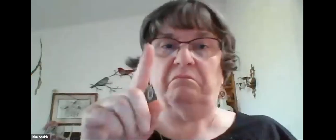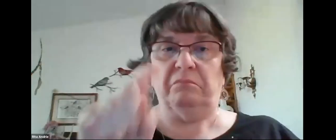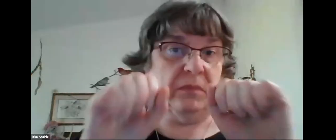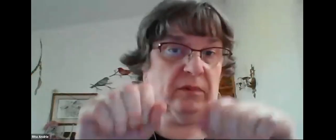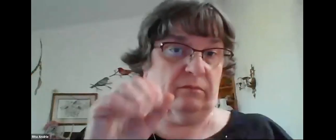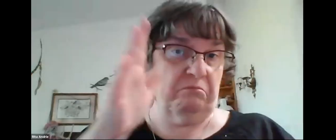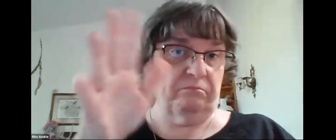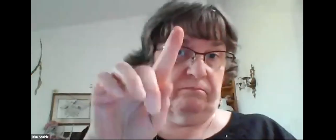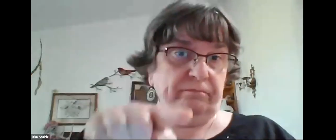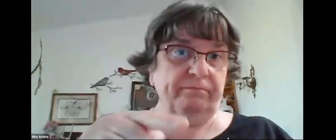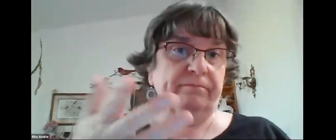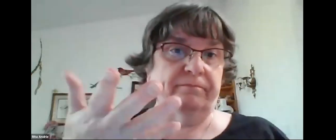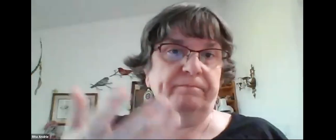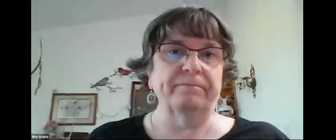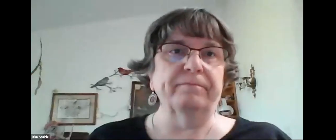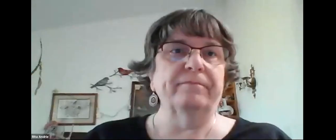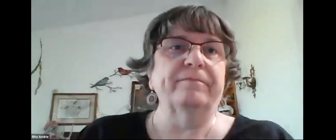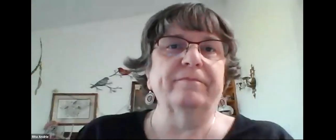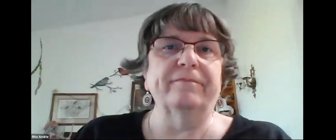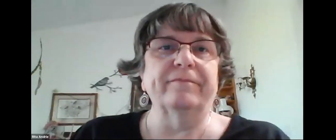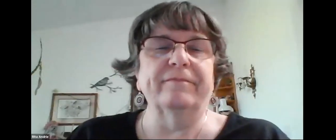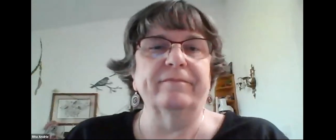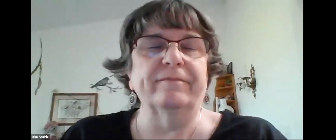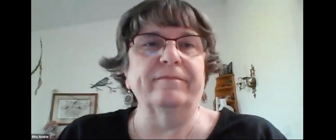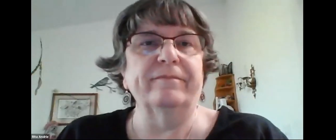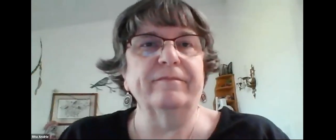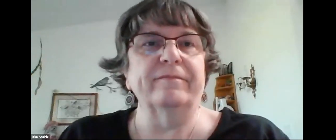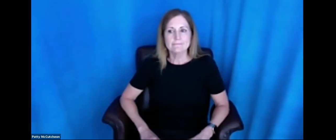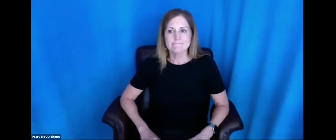sometimes, so is that possible? To do the actual voting online instead of --